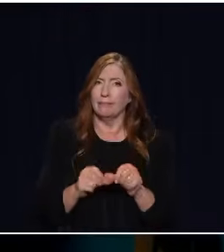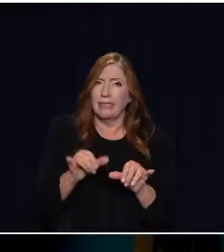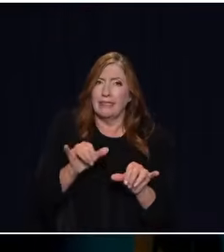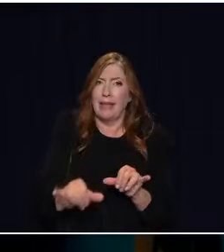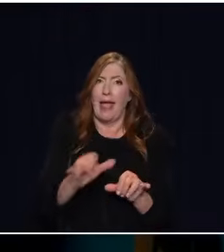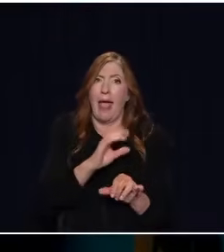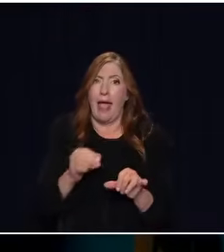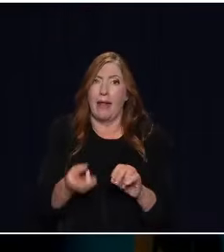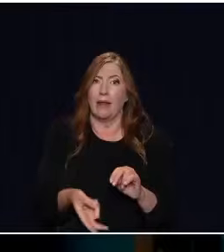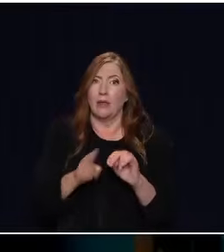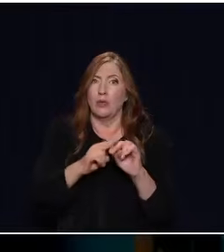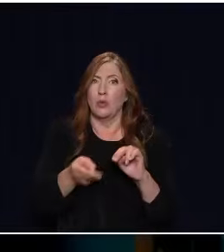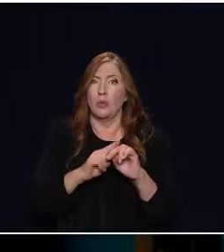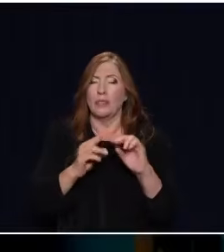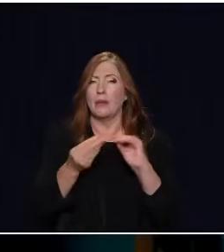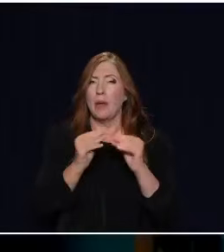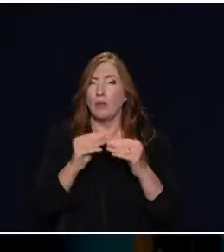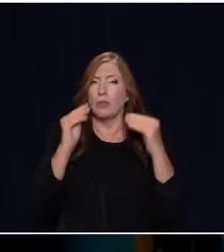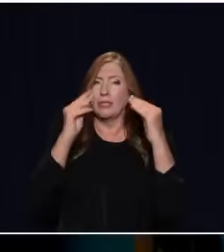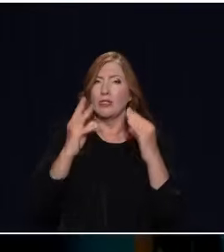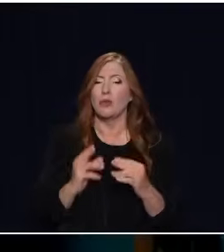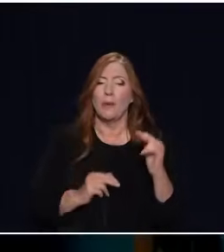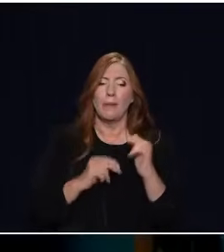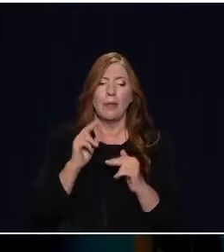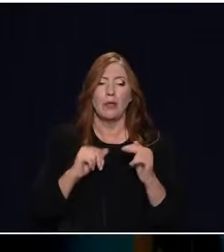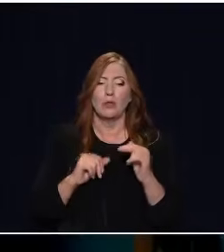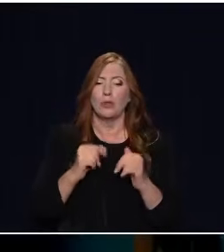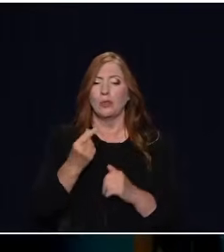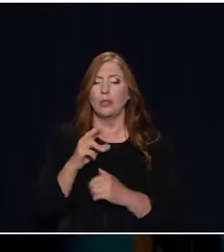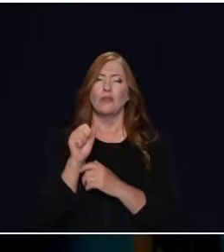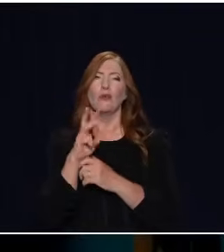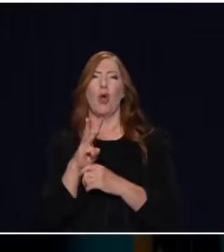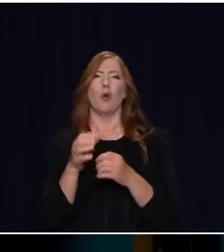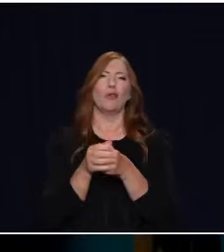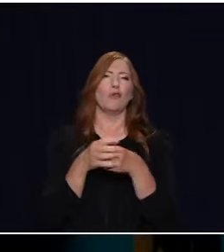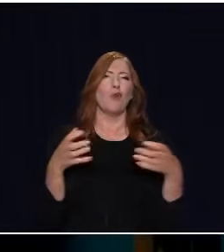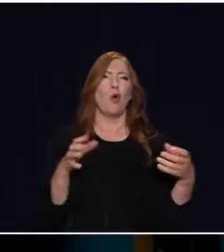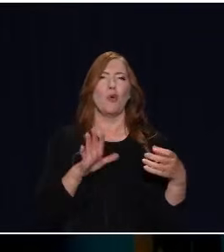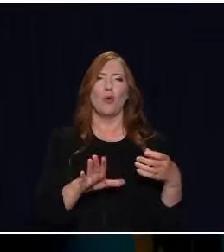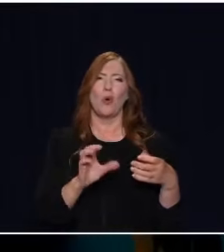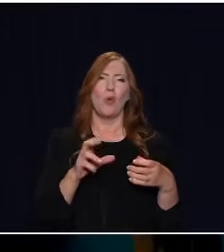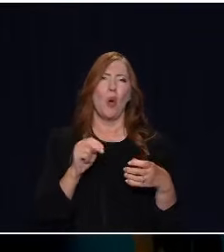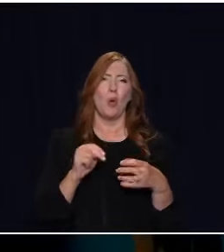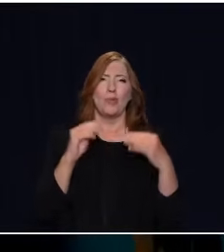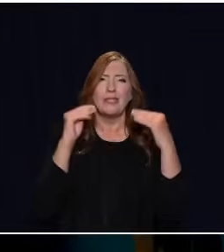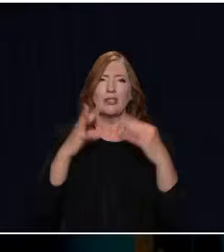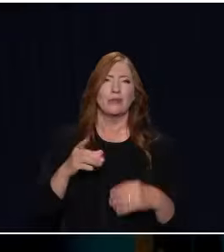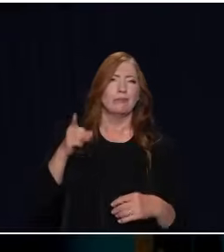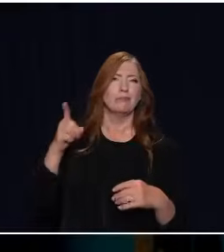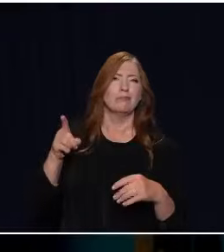ENHANCE OUR TEACHER RETENTION AND GROW OUR OWN TEACHERS AND